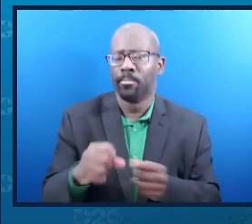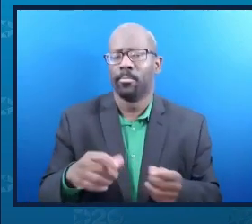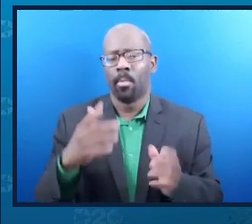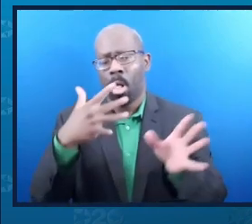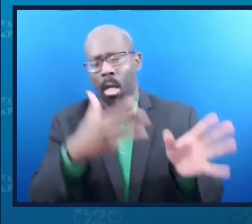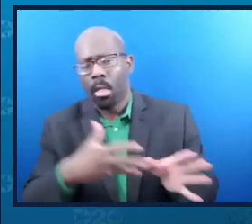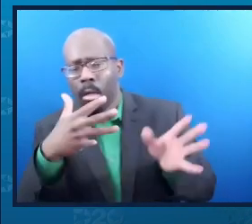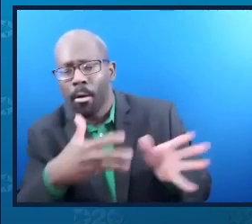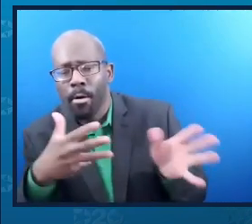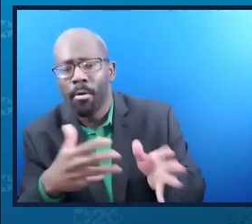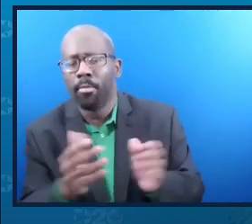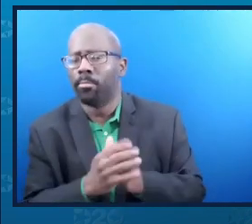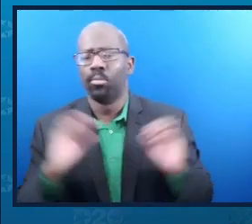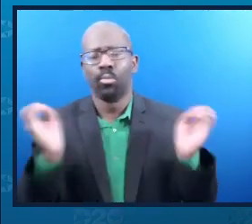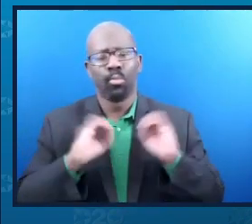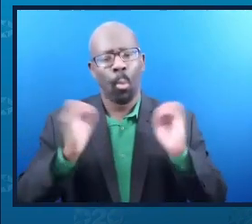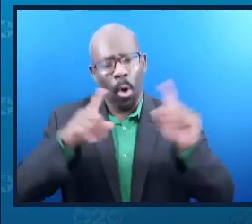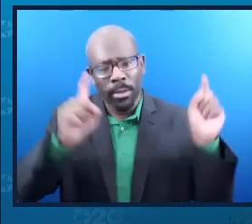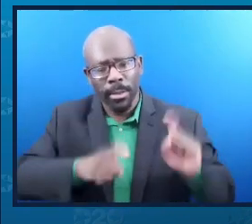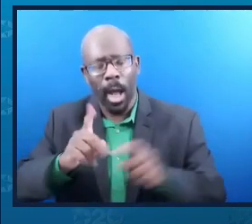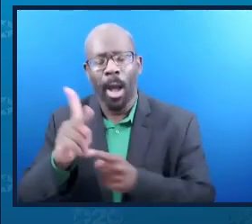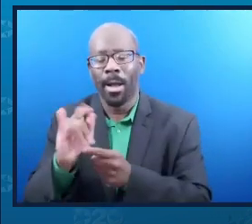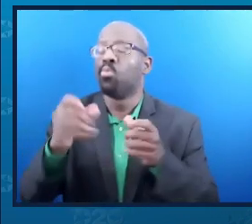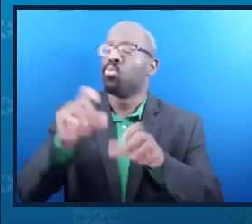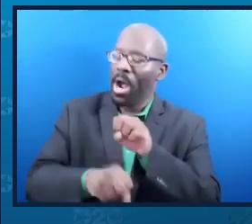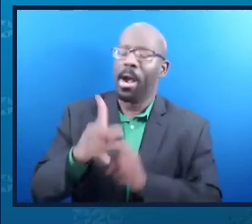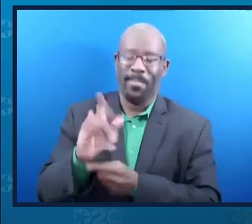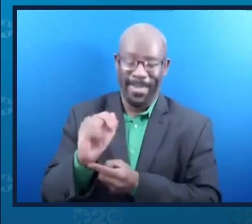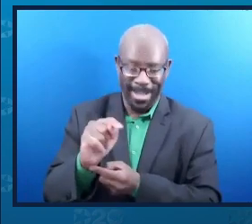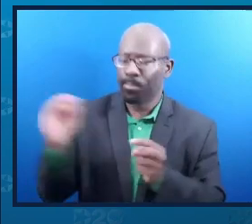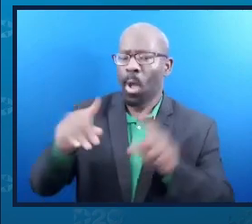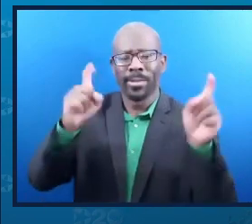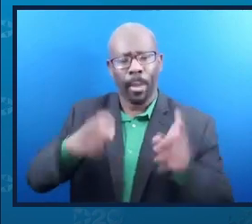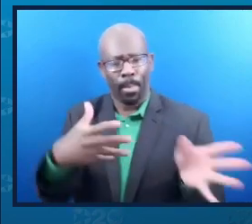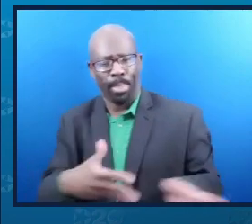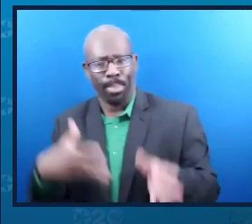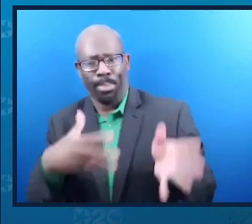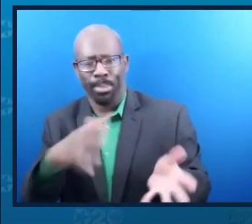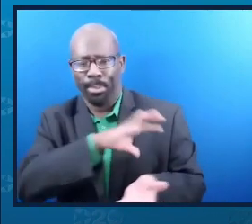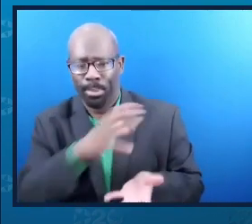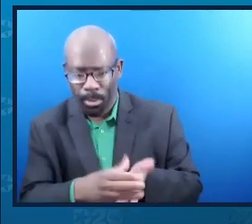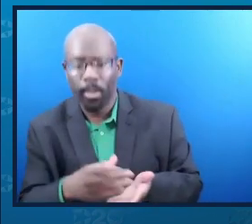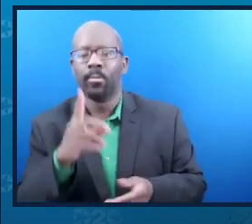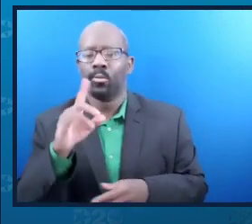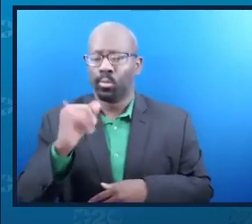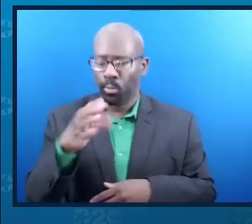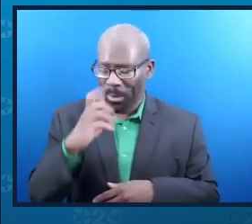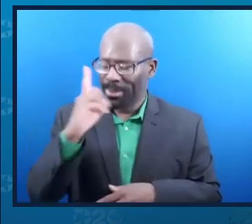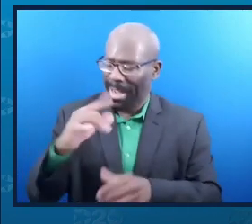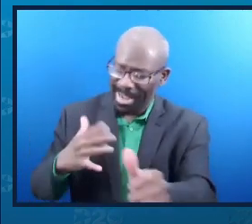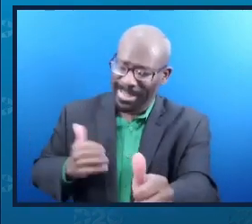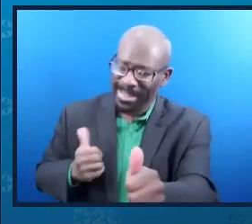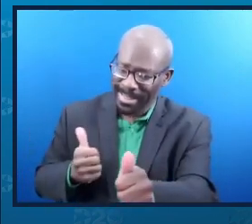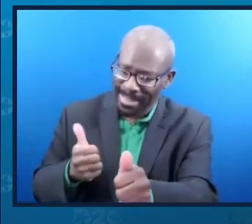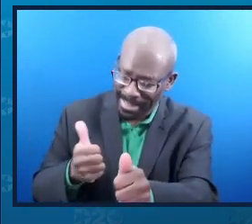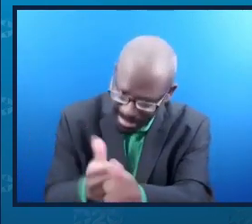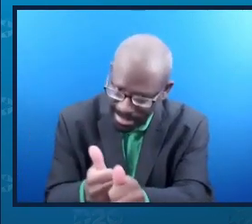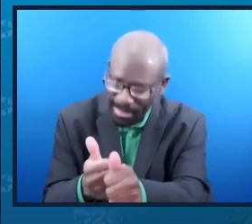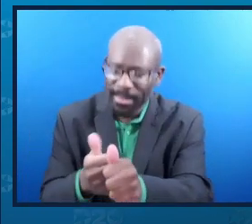BECAUSE TESTING KITS NOT ONLY MAKES OUR COUNTRY SAFER, BUT IT SENS A VITAL MESS AGE TO